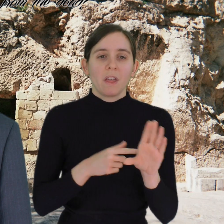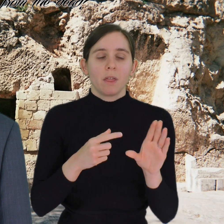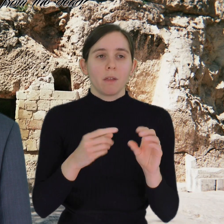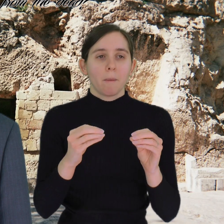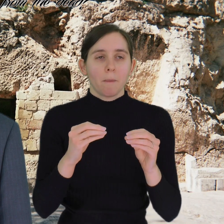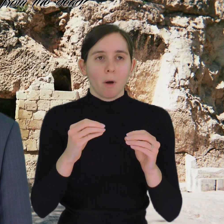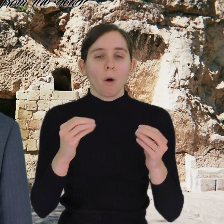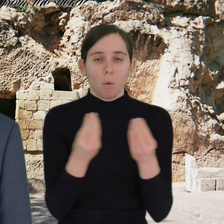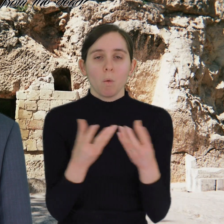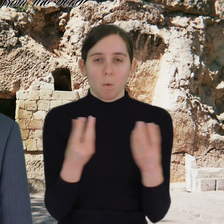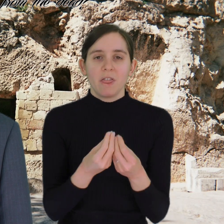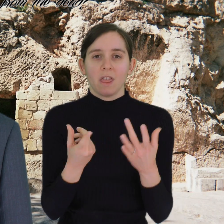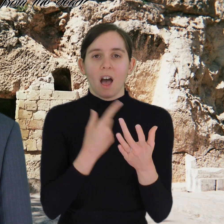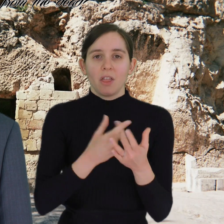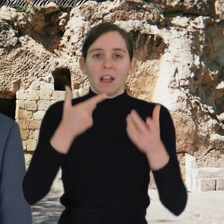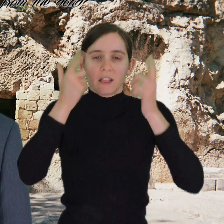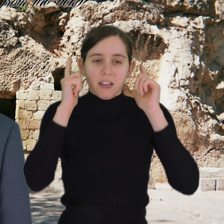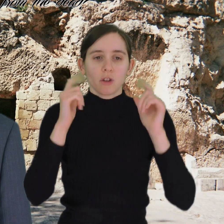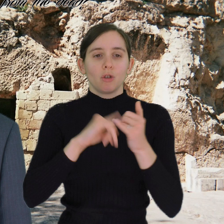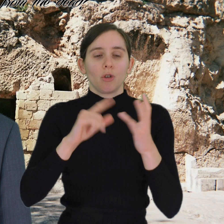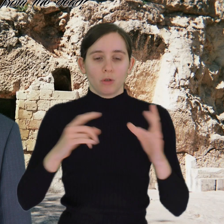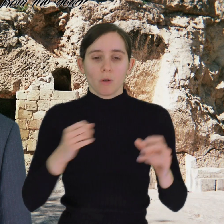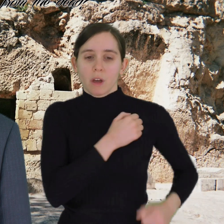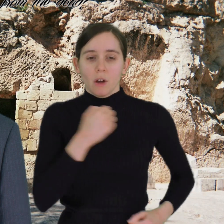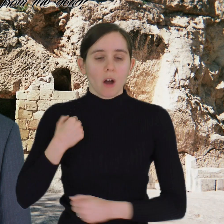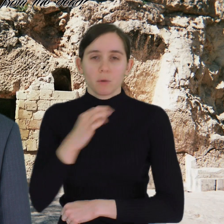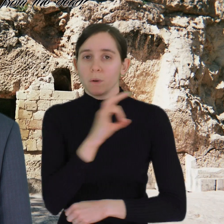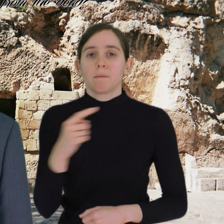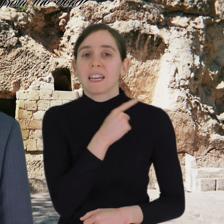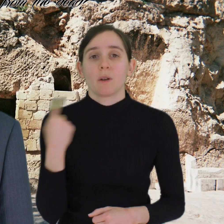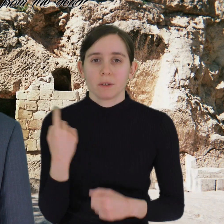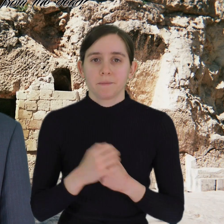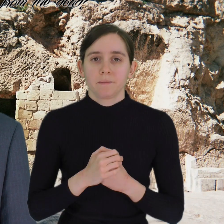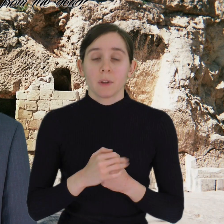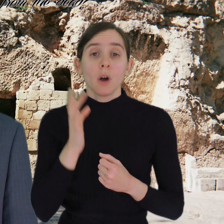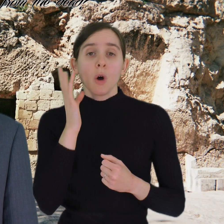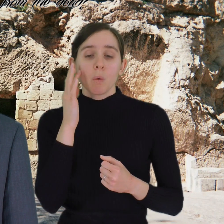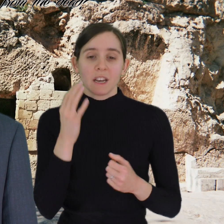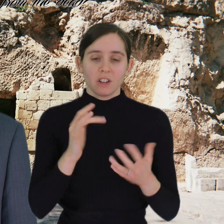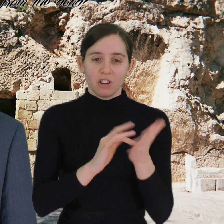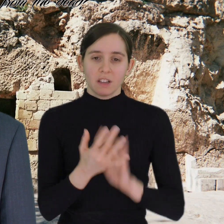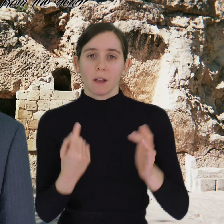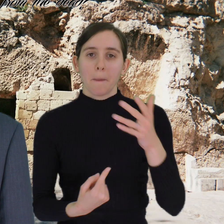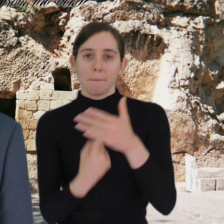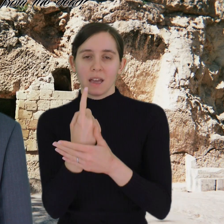Herod so that they would not be executed. When Jesus appeared to the disciples in the upper room,